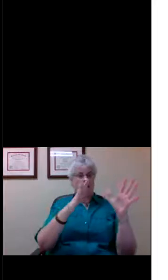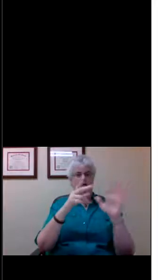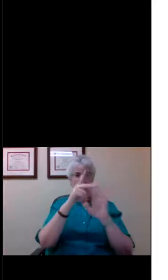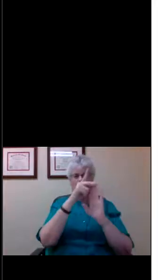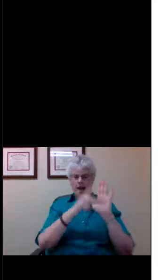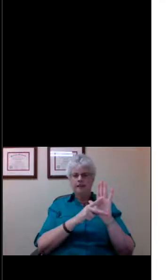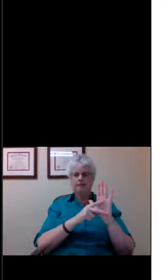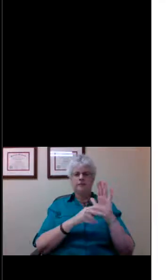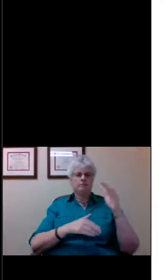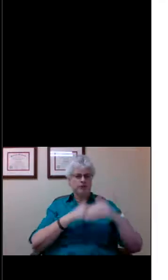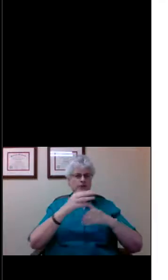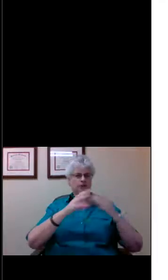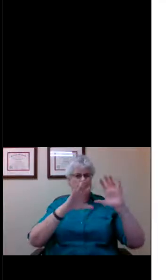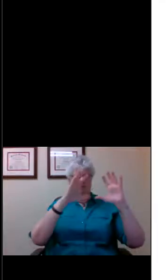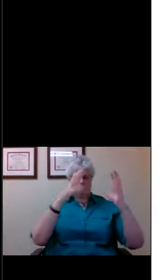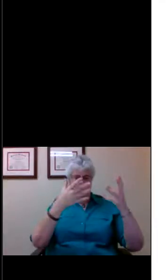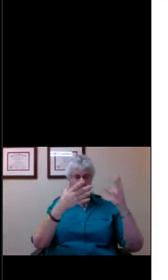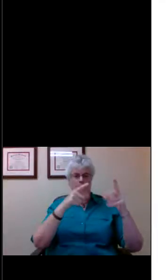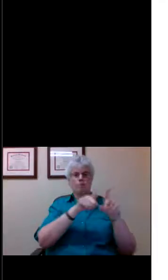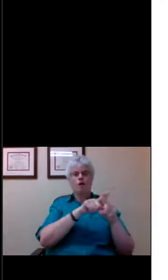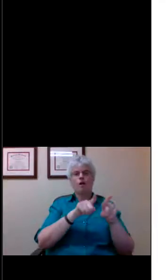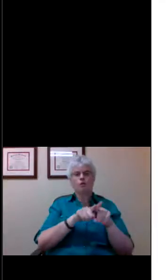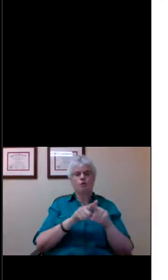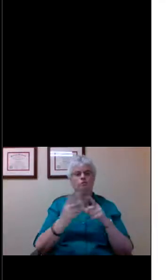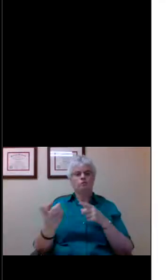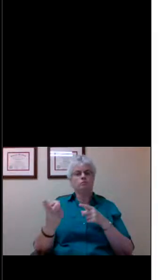Next, what we were able to do next after looking at their policies and procedures,